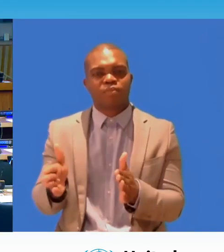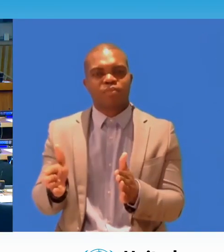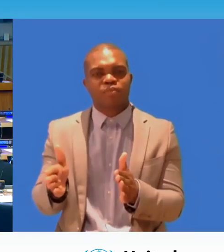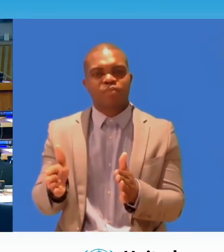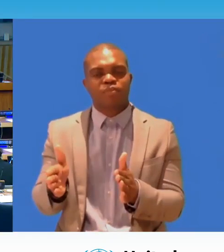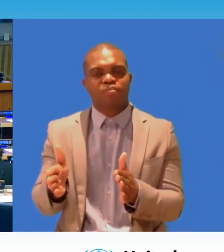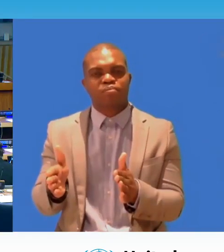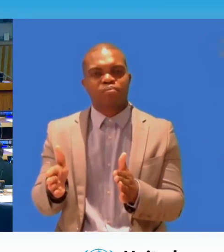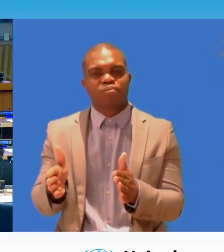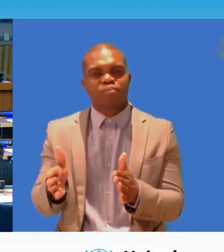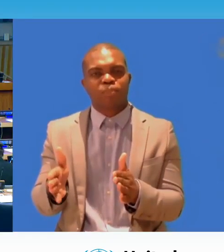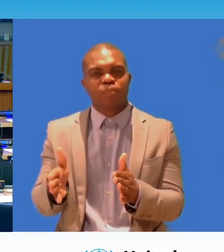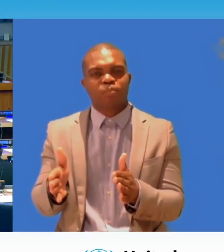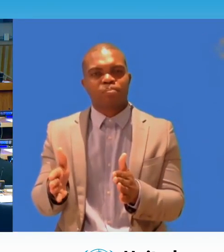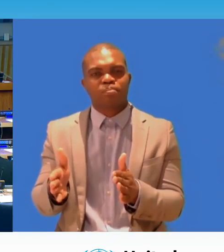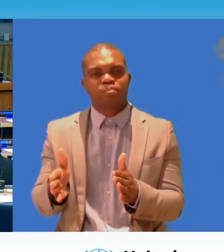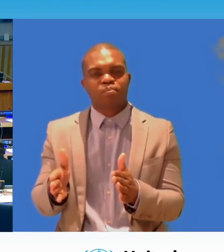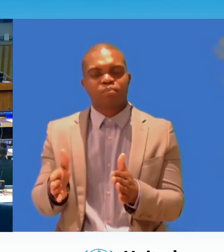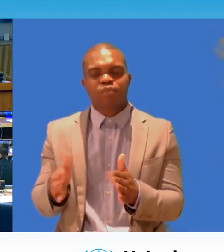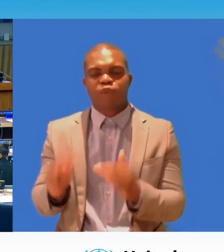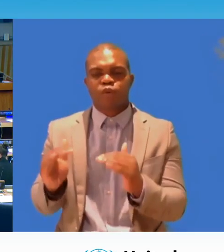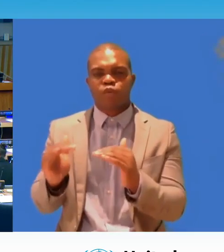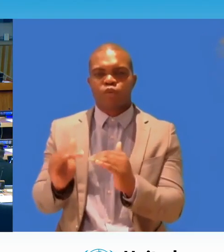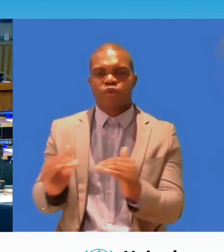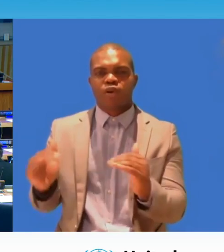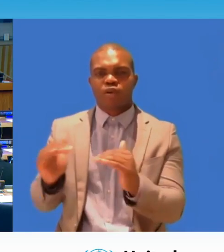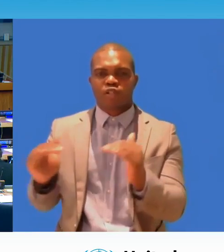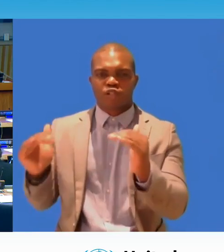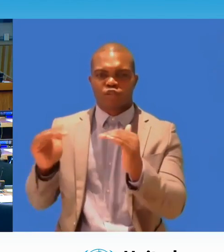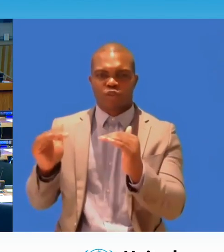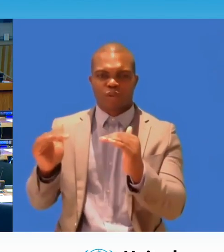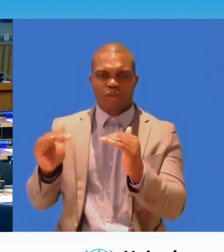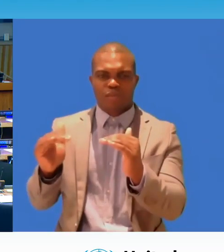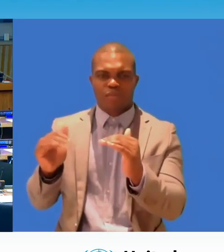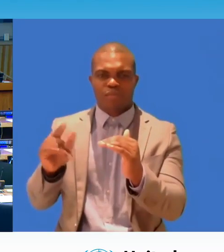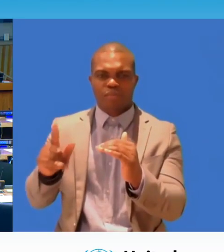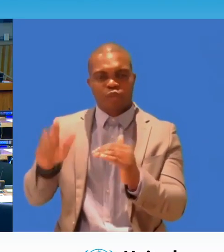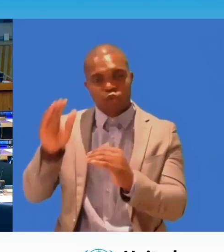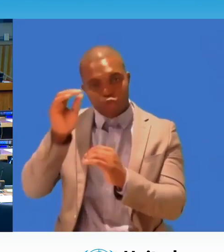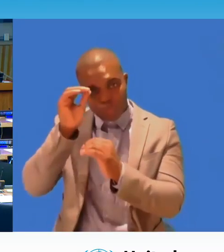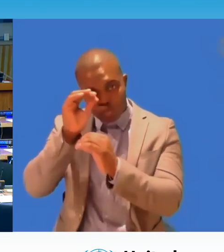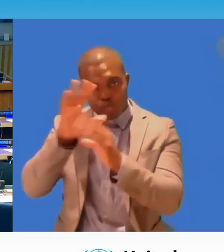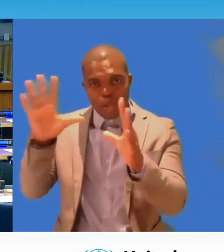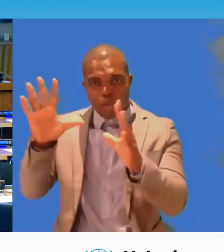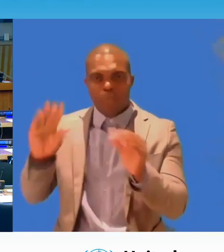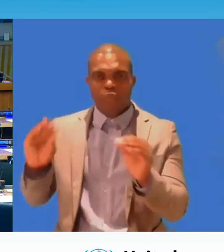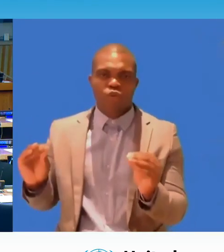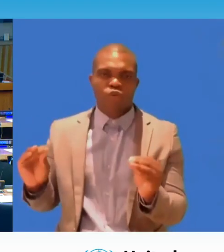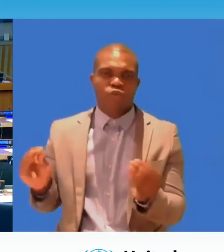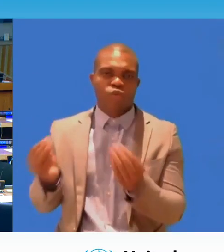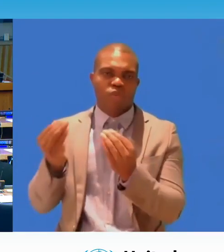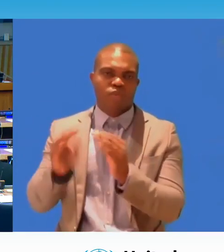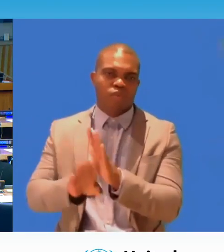do the dream youth development initiative you have the floor Mr President excellencies thank